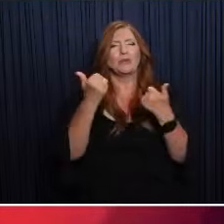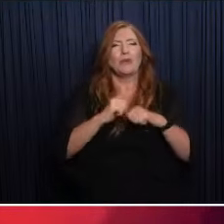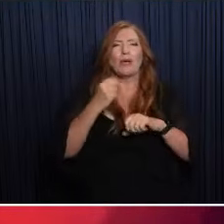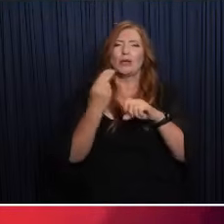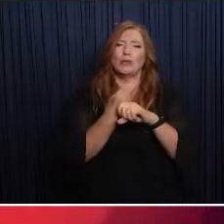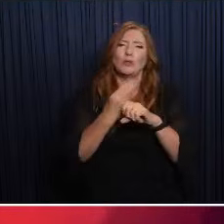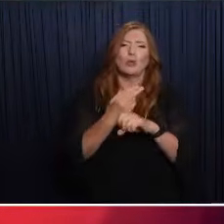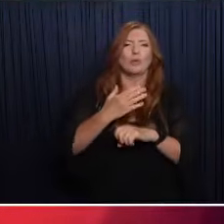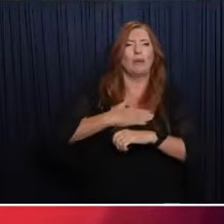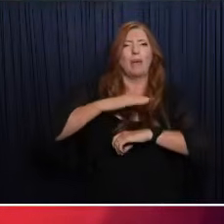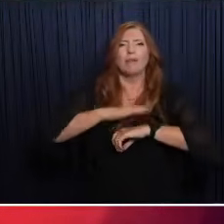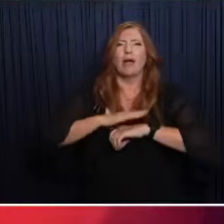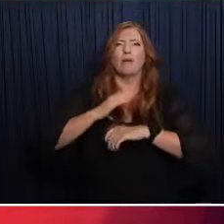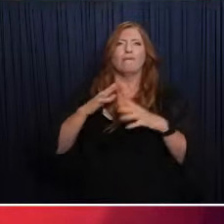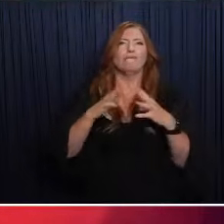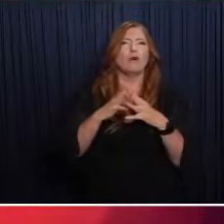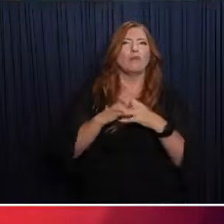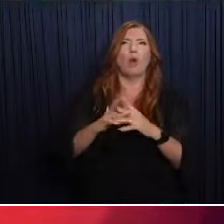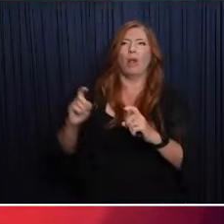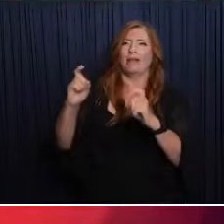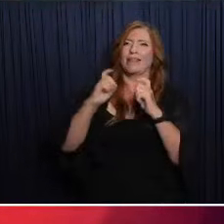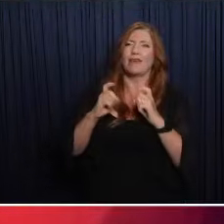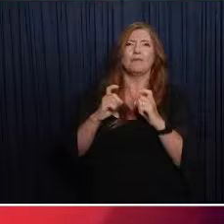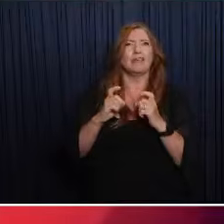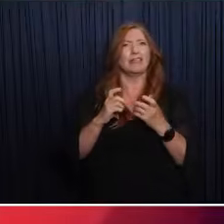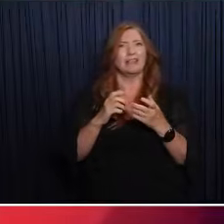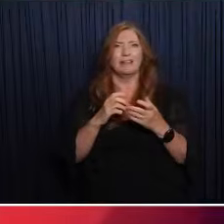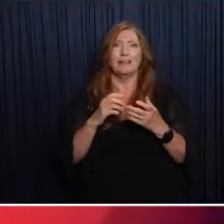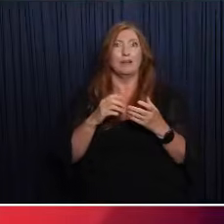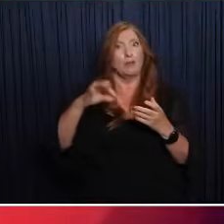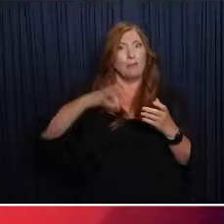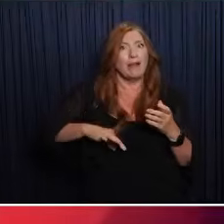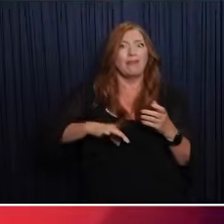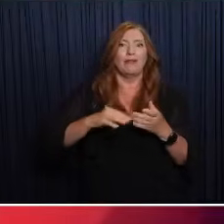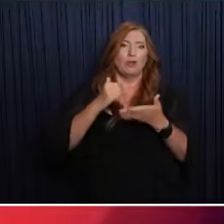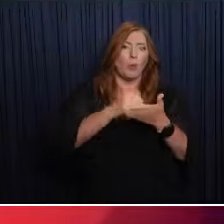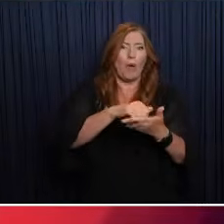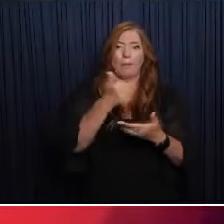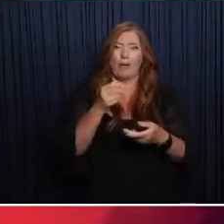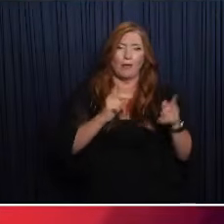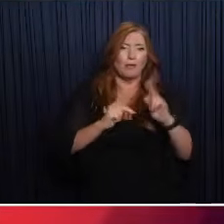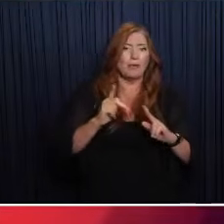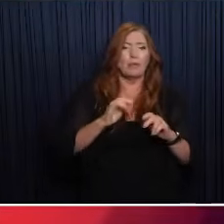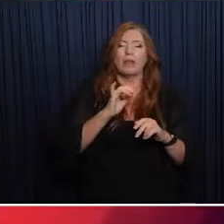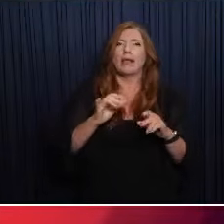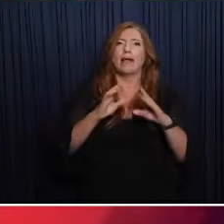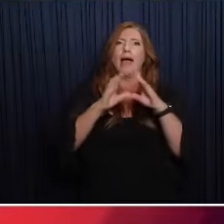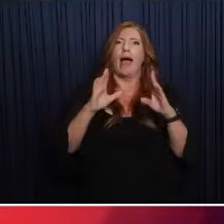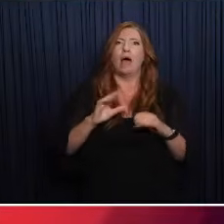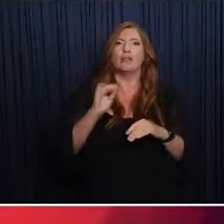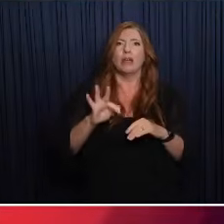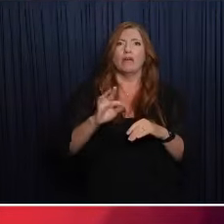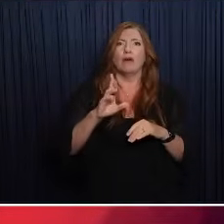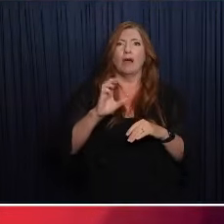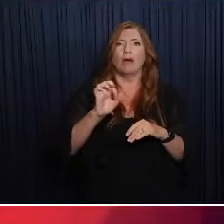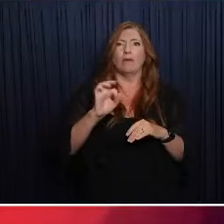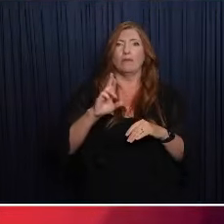AND REALLY ACROSS THE COUNTRY, TRYING TO UTILIZE THE PLATFORM THAT FOOTBALL FIRST GAVE ME AND